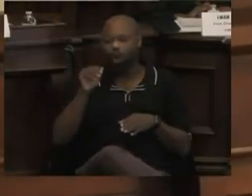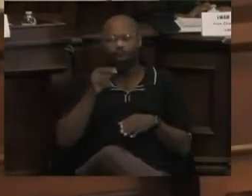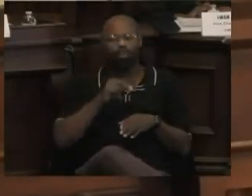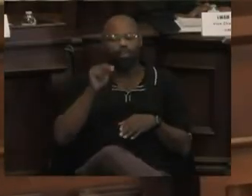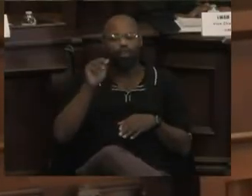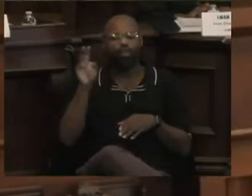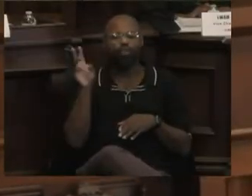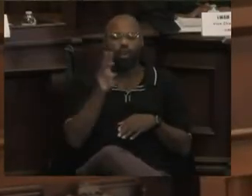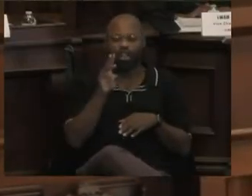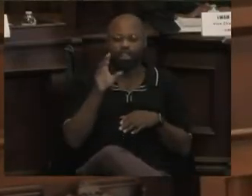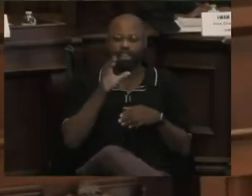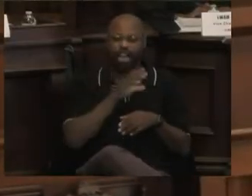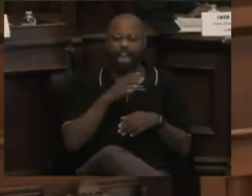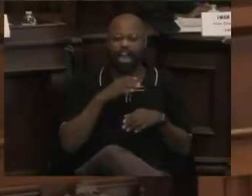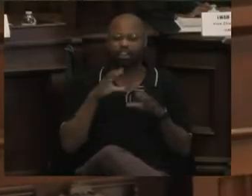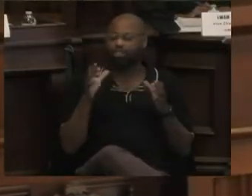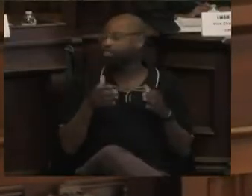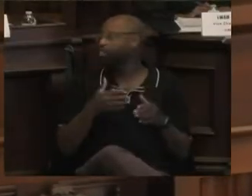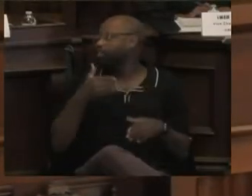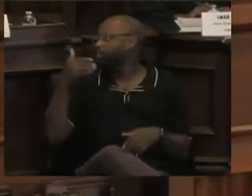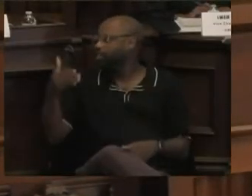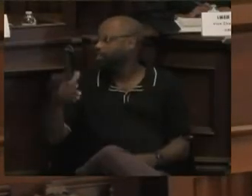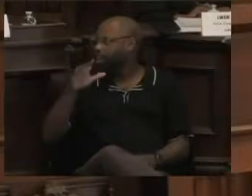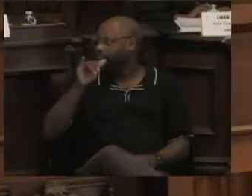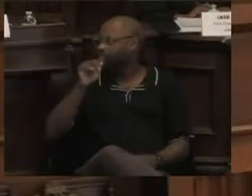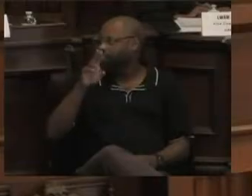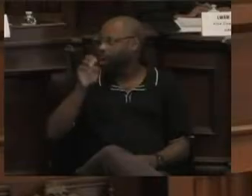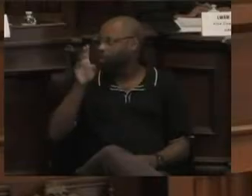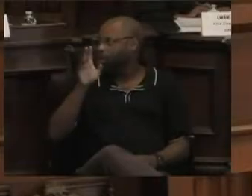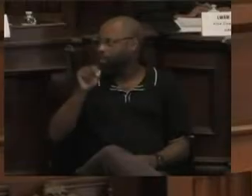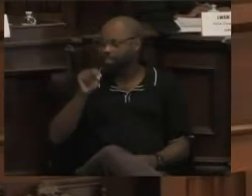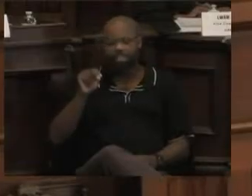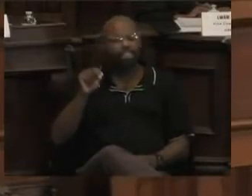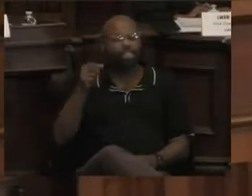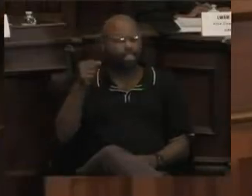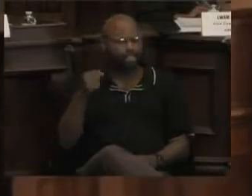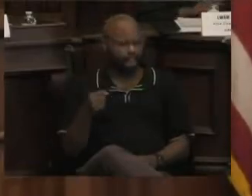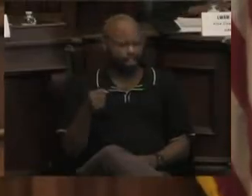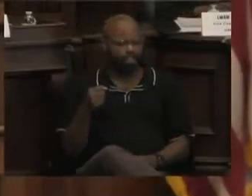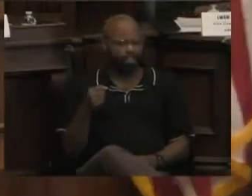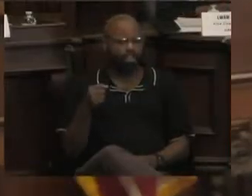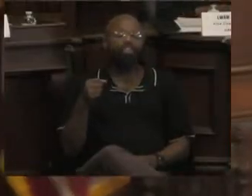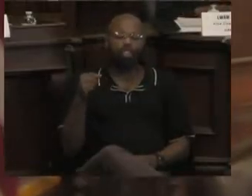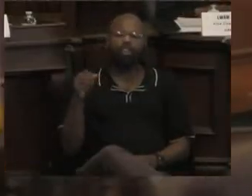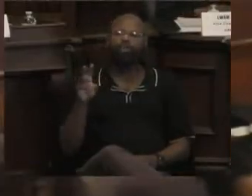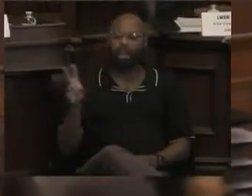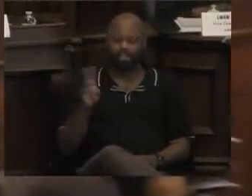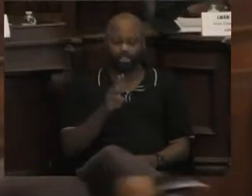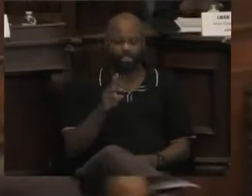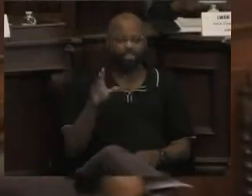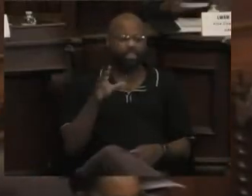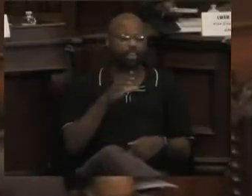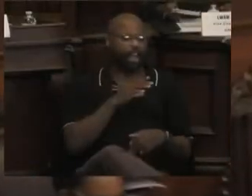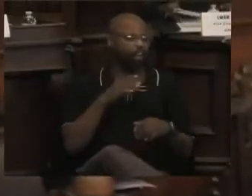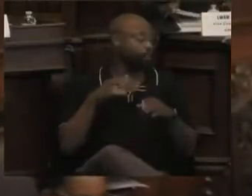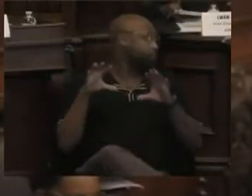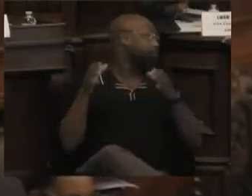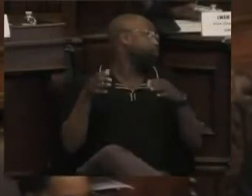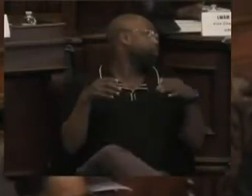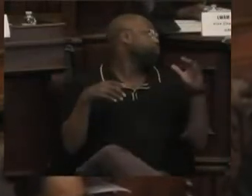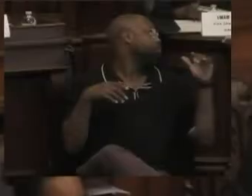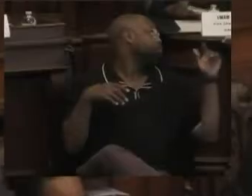seat a J. Derwin Northwest